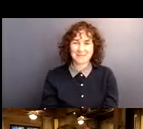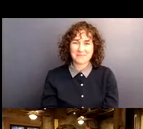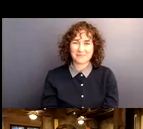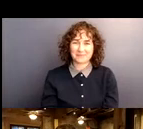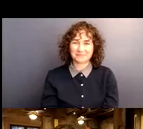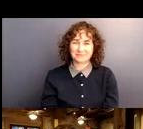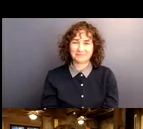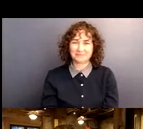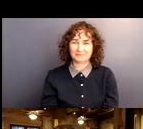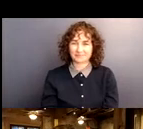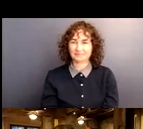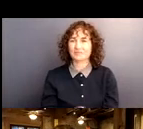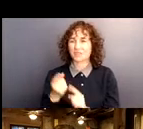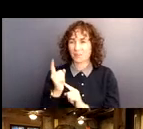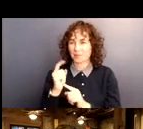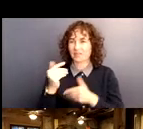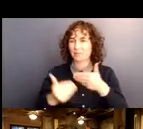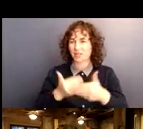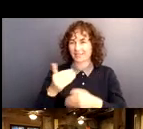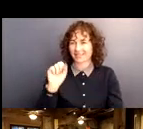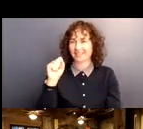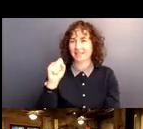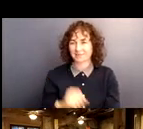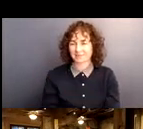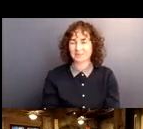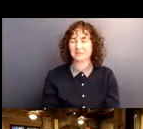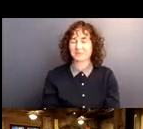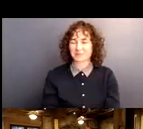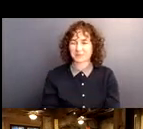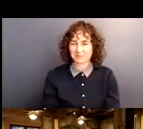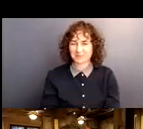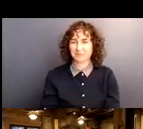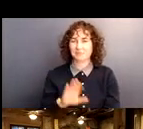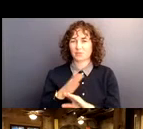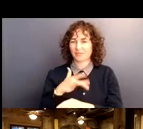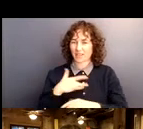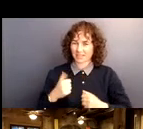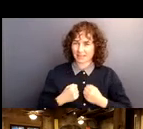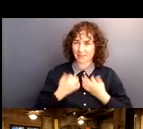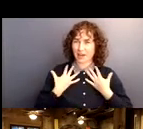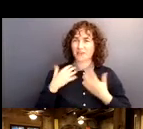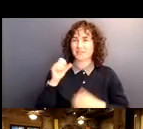There was a moment to process. Yes, music felt inspiring and that's the great thing